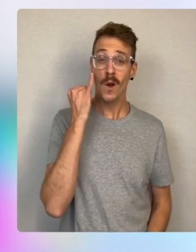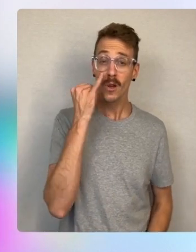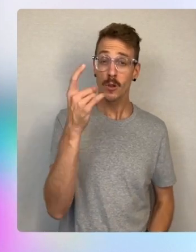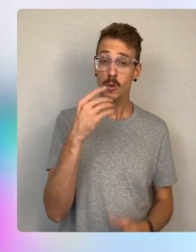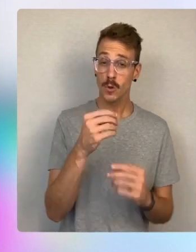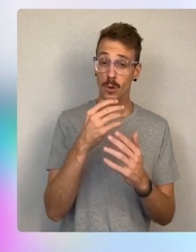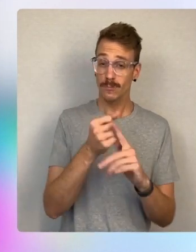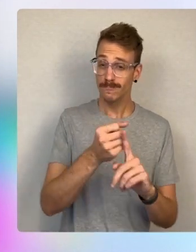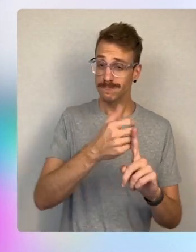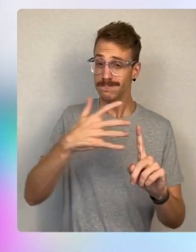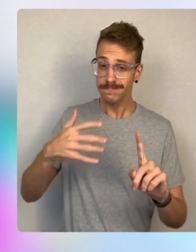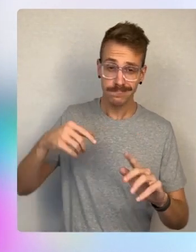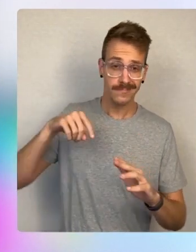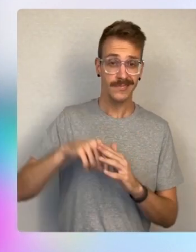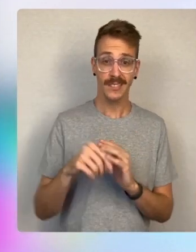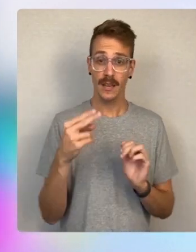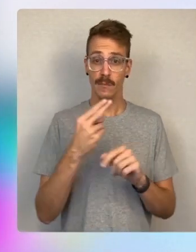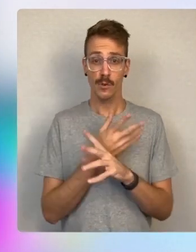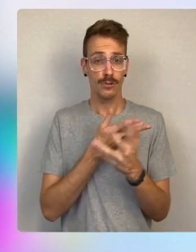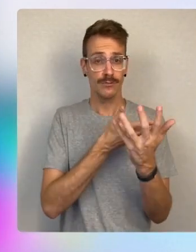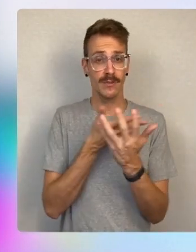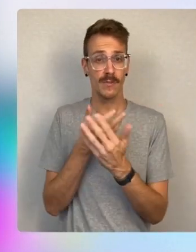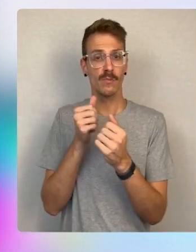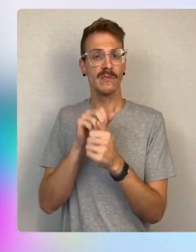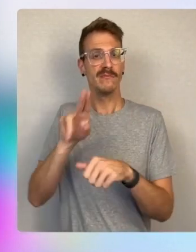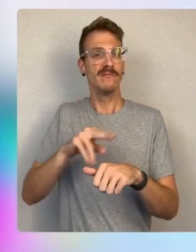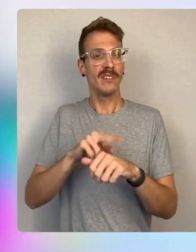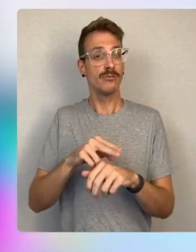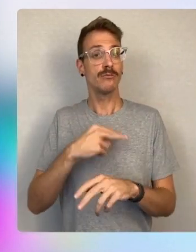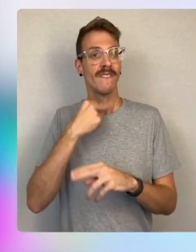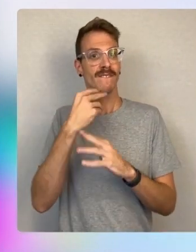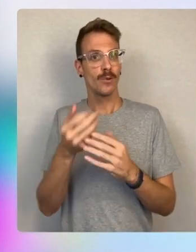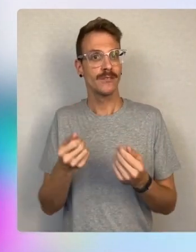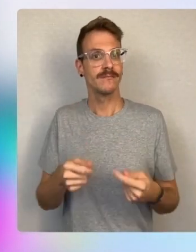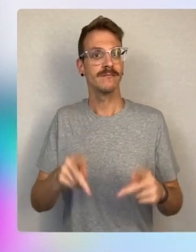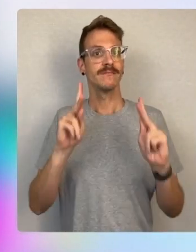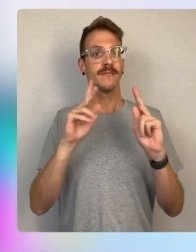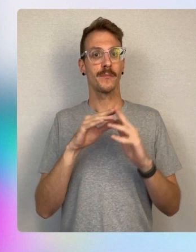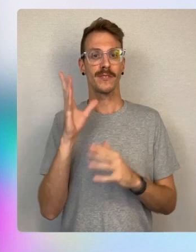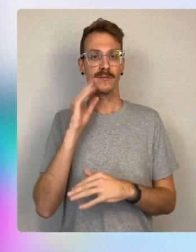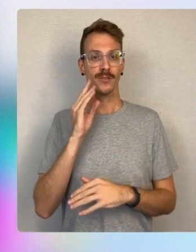What if you could deepen user engagement through natural voice-enabled experiences?